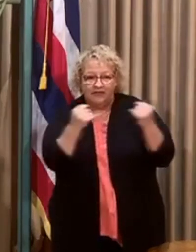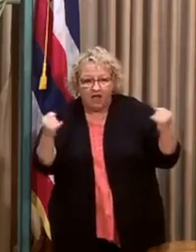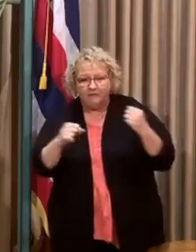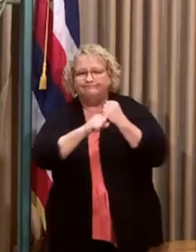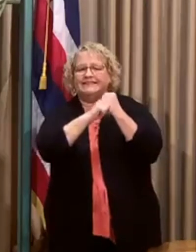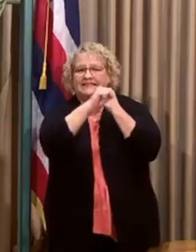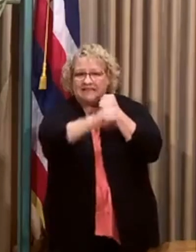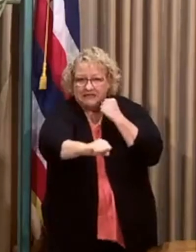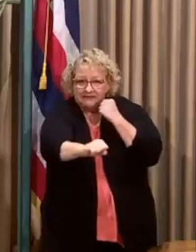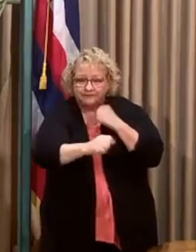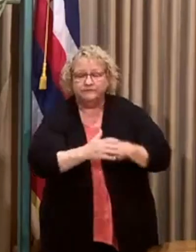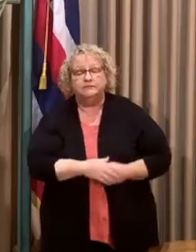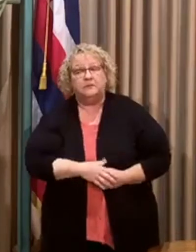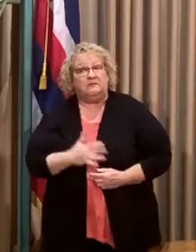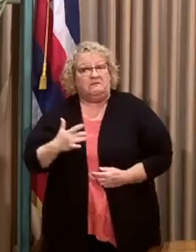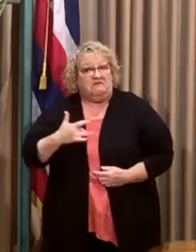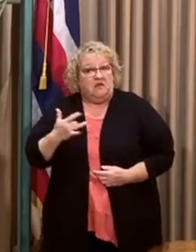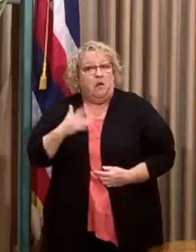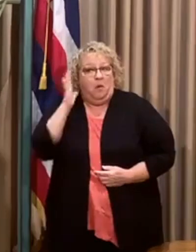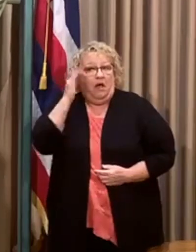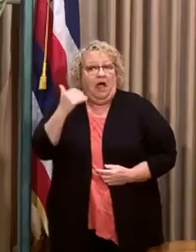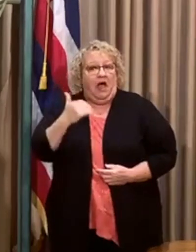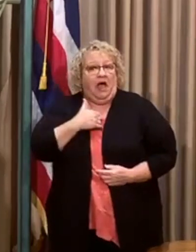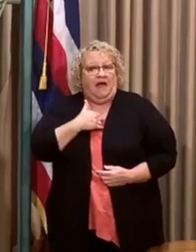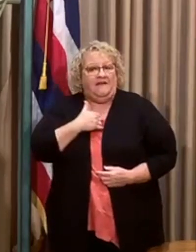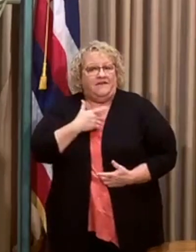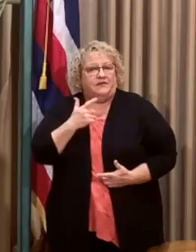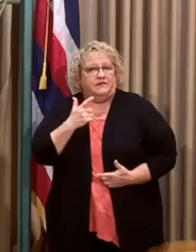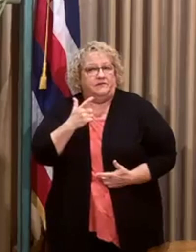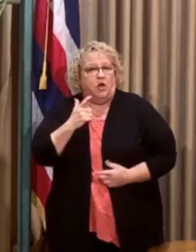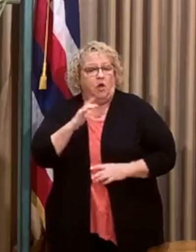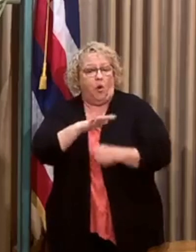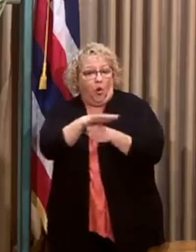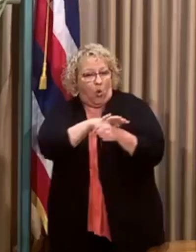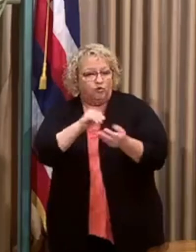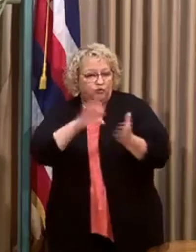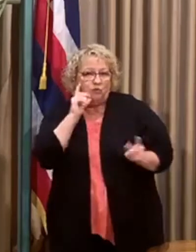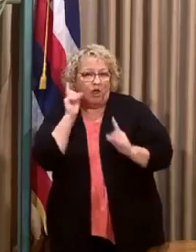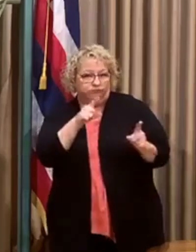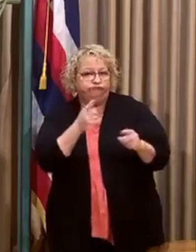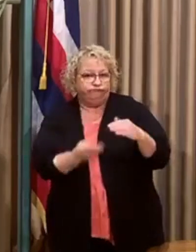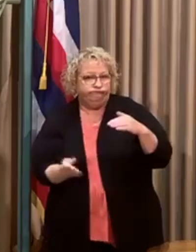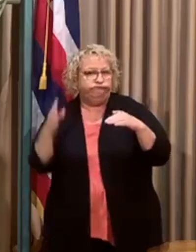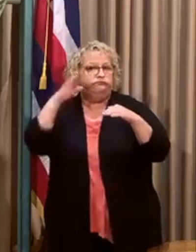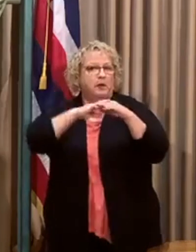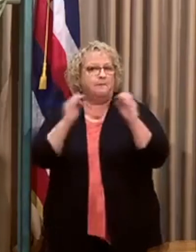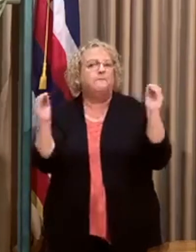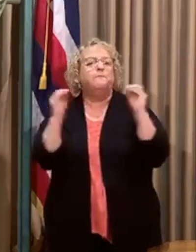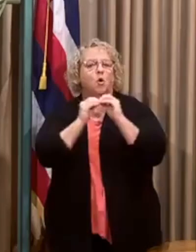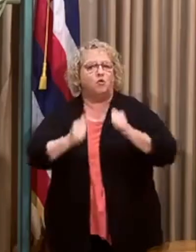We think we will have an uptick in local students, that there will be many residents of Hawaiʻi